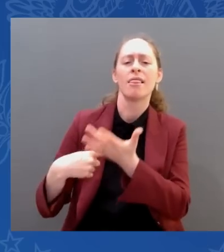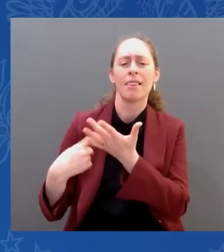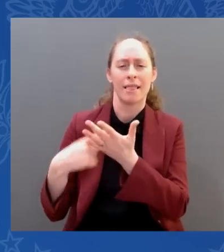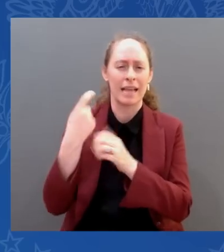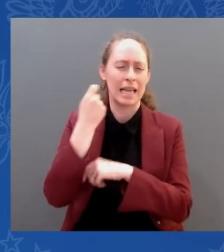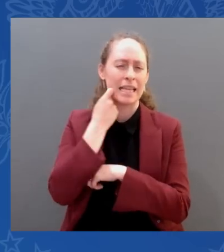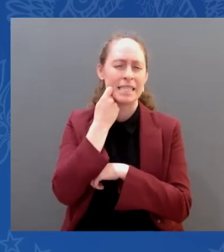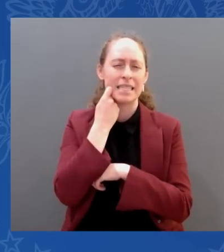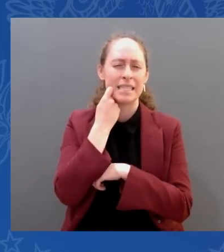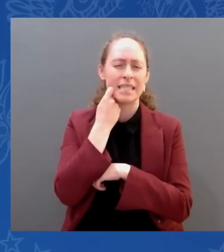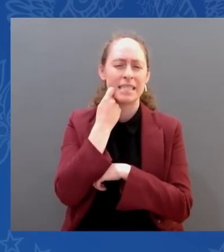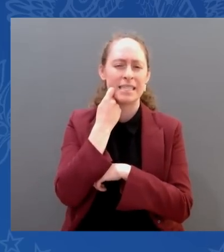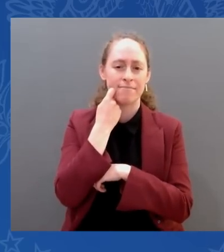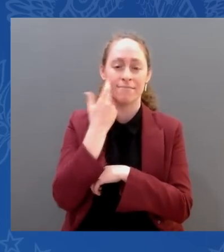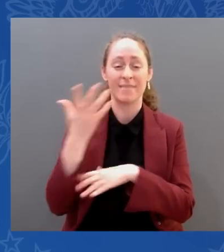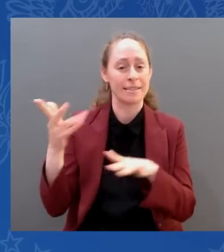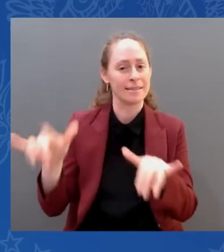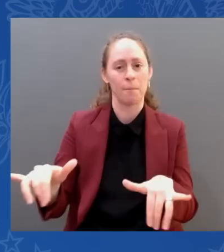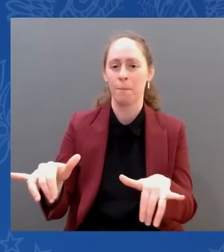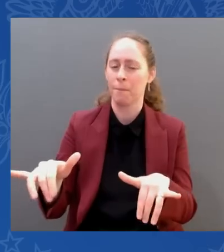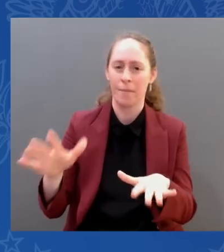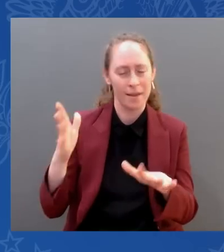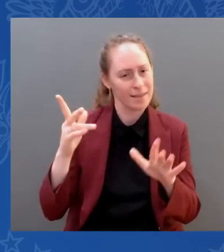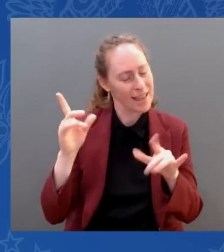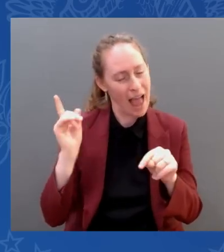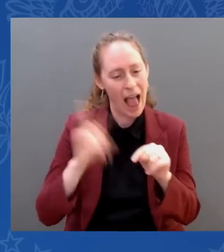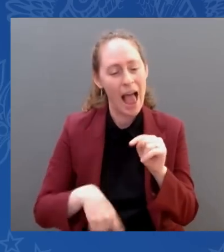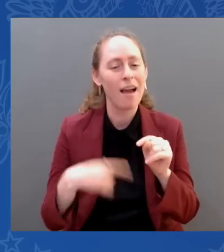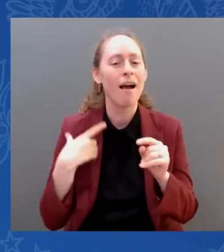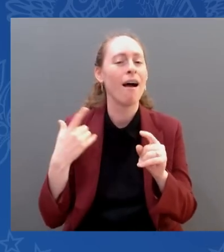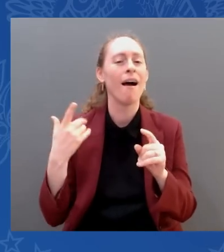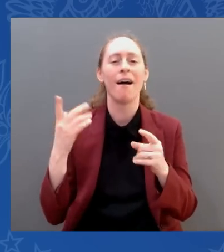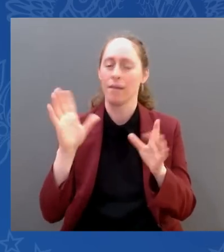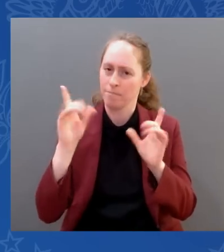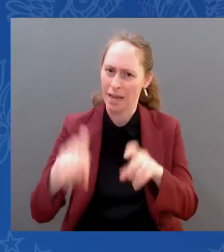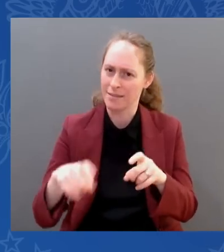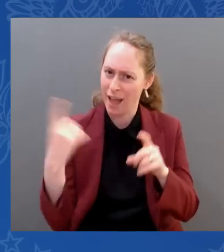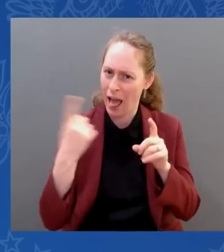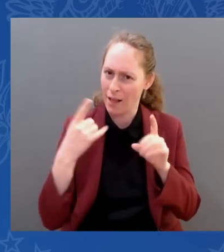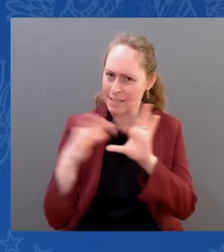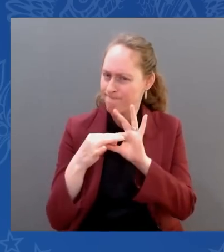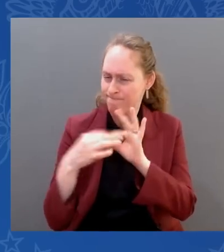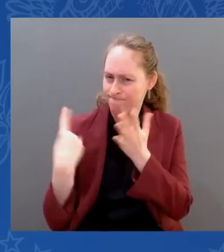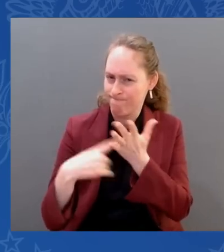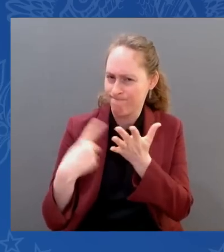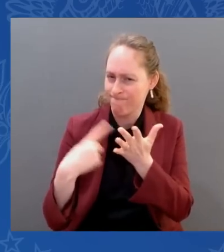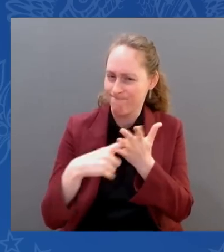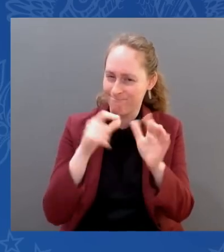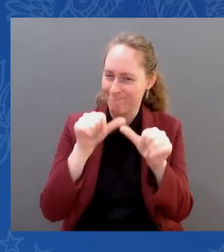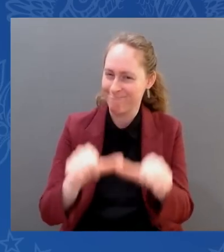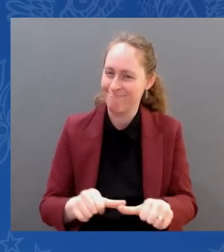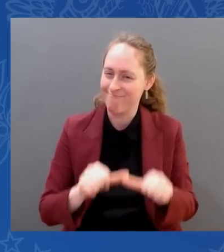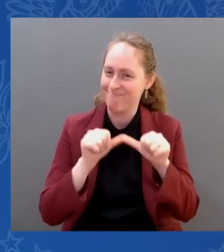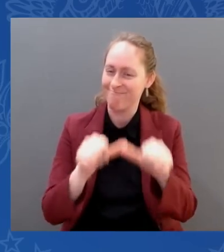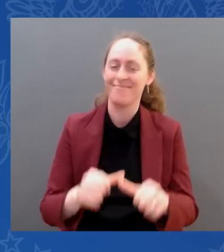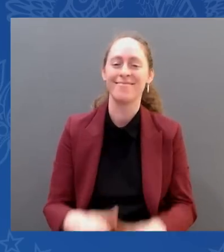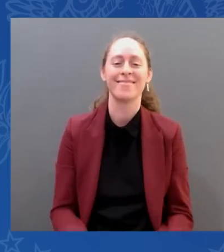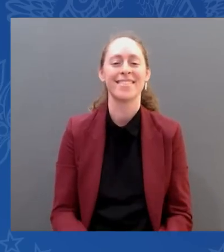We got to turn this corner. And, John, I can't thank you. You're -- you're the real deal.